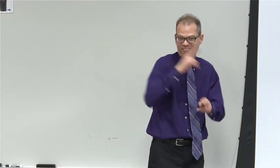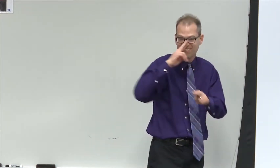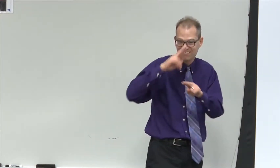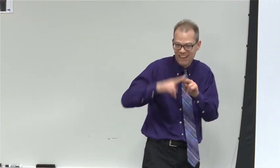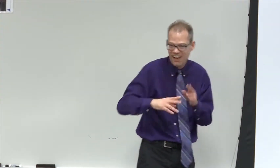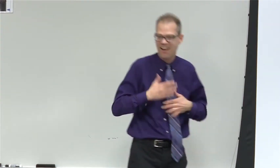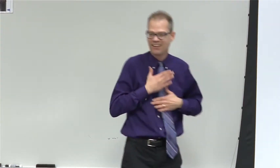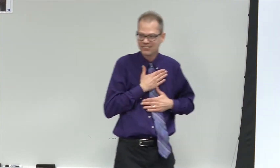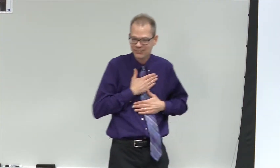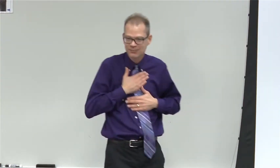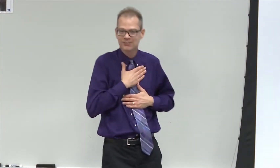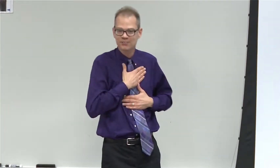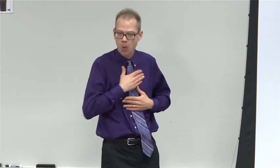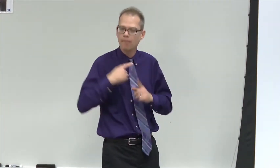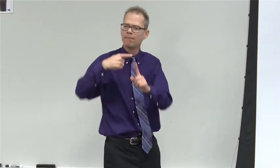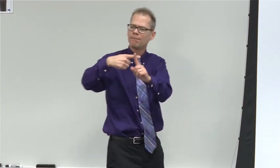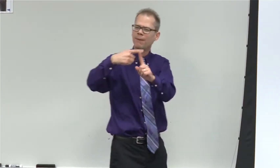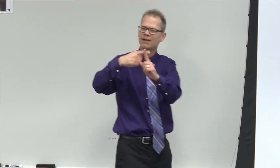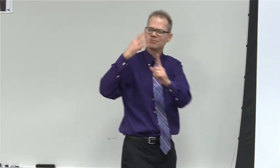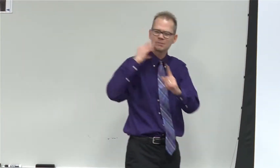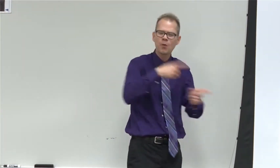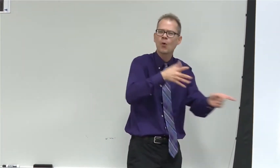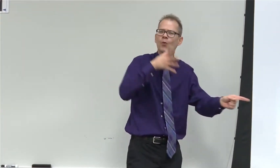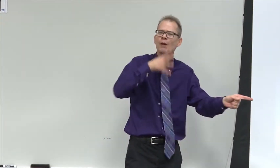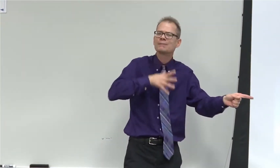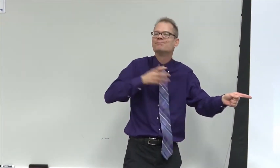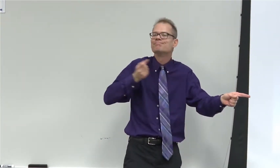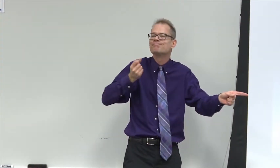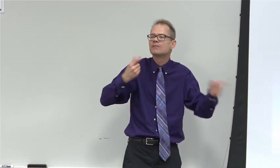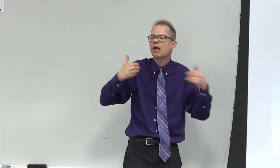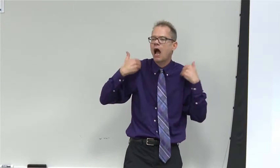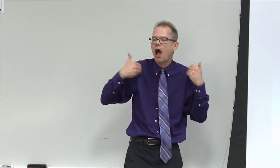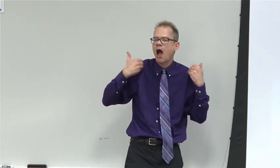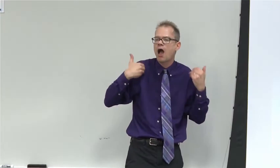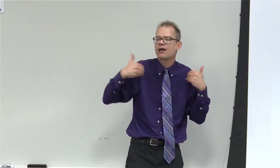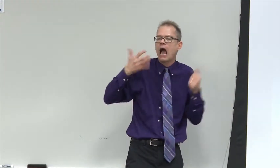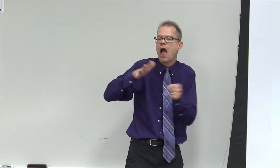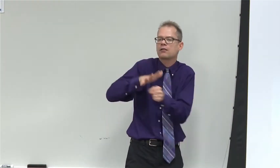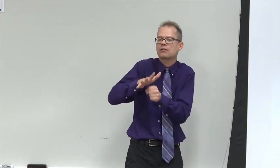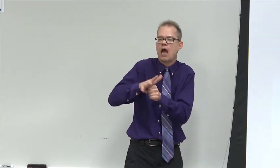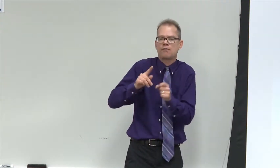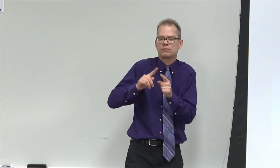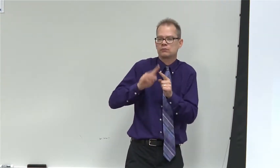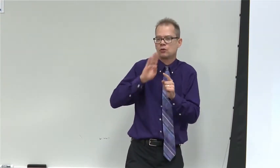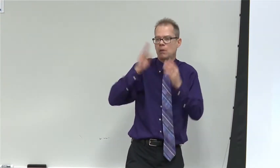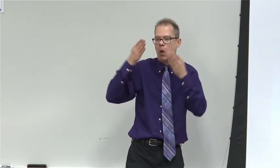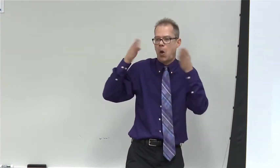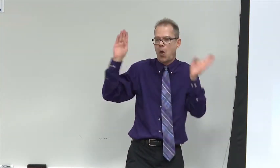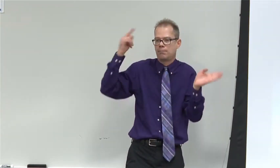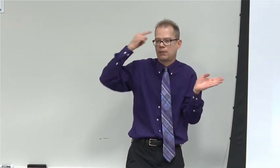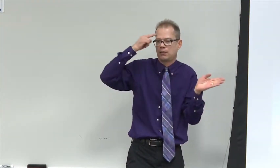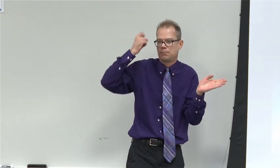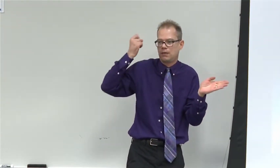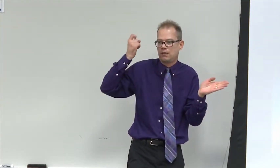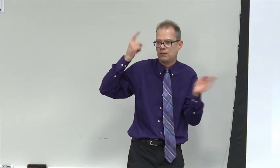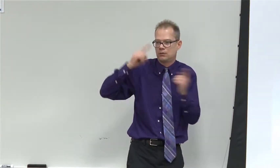I thought that that was fun and enjoyable and a very positive experience. Mothers tend to be...to be young and more open-minded